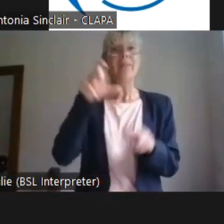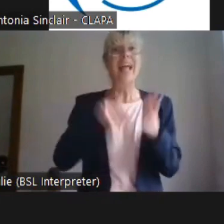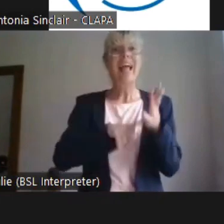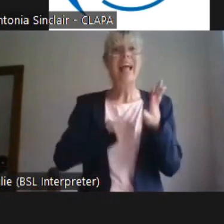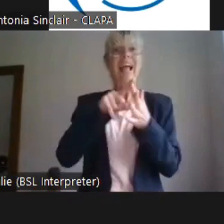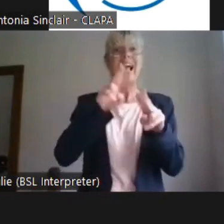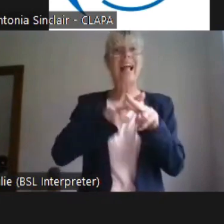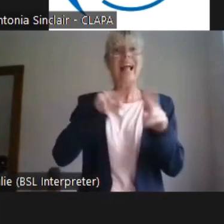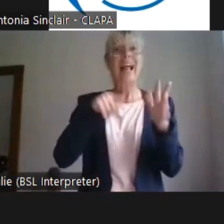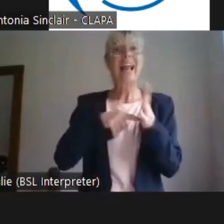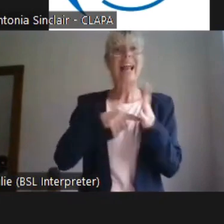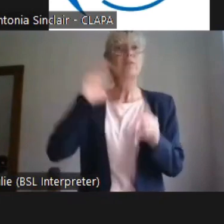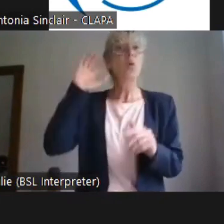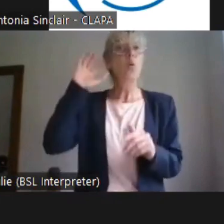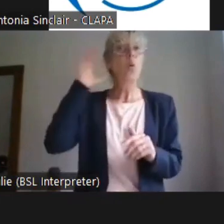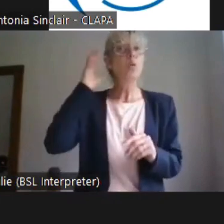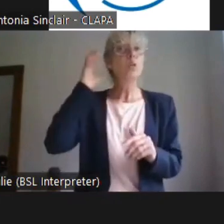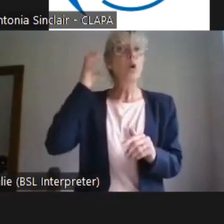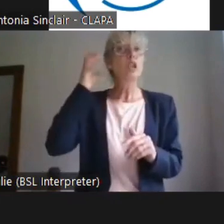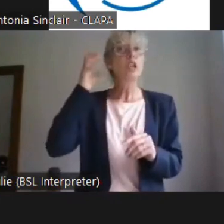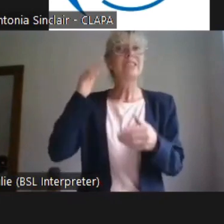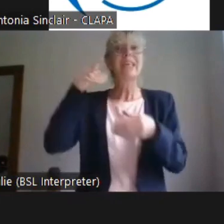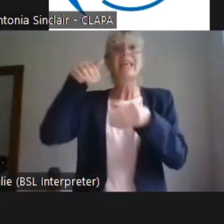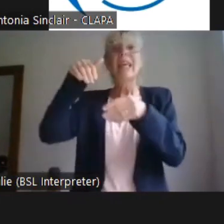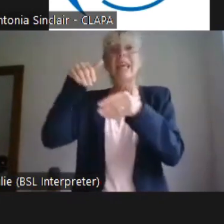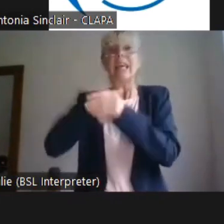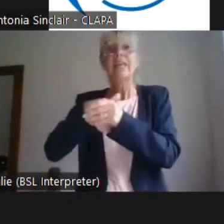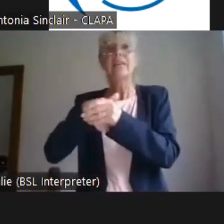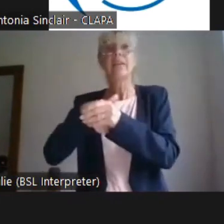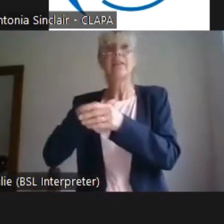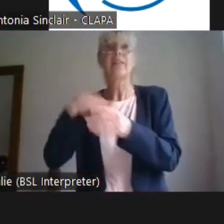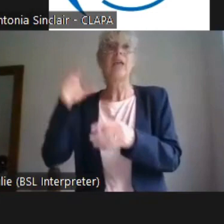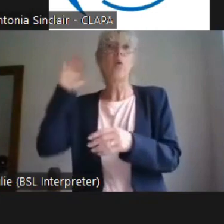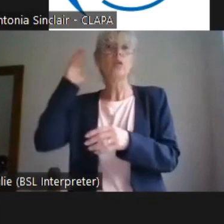sort of cleft team then they will also liaise with your local Audiology department so it's